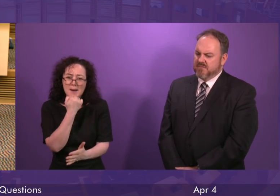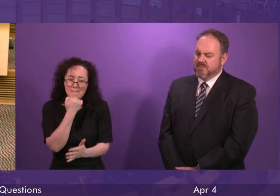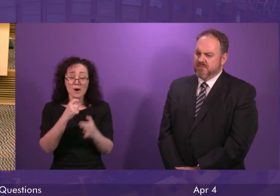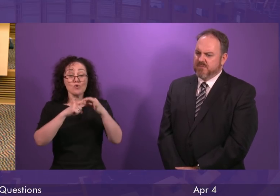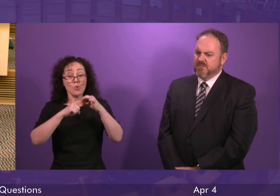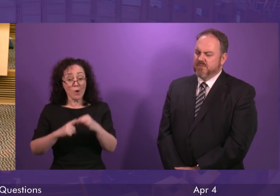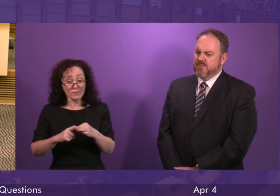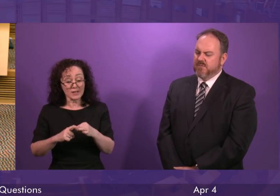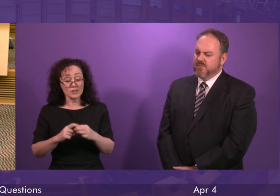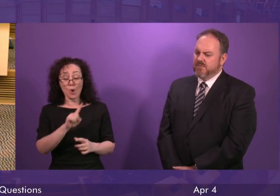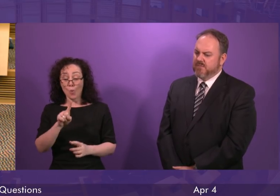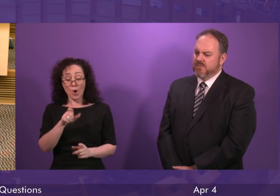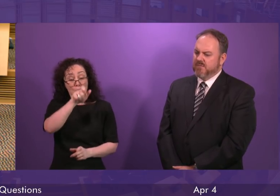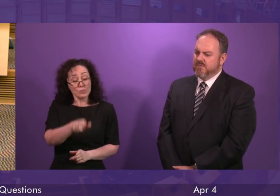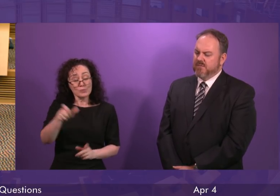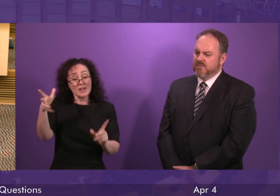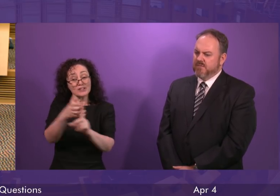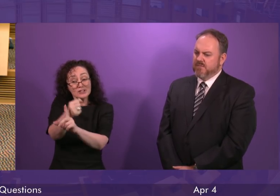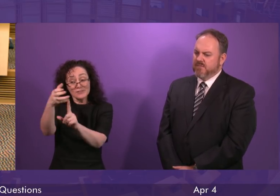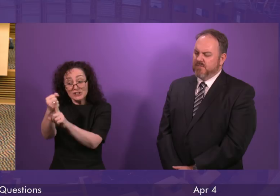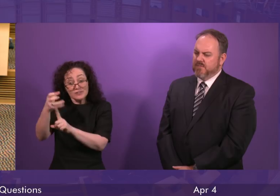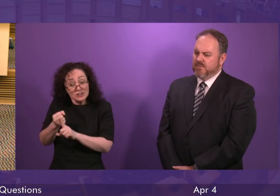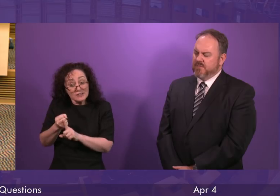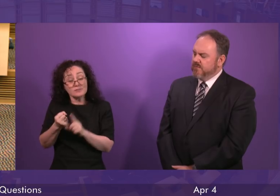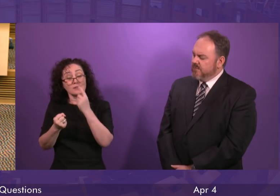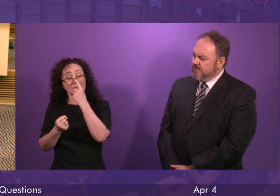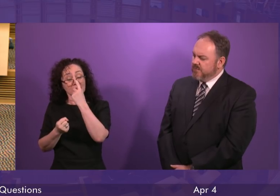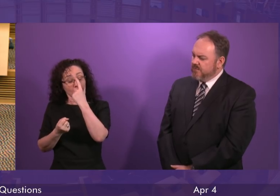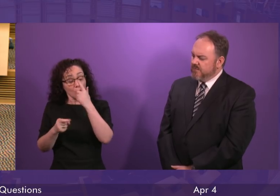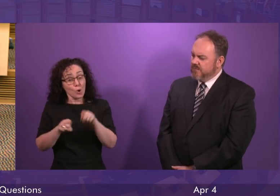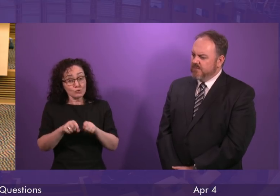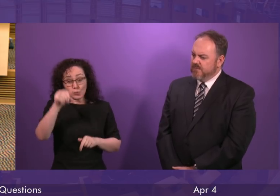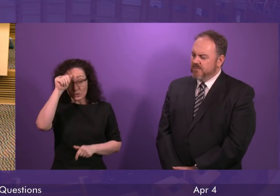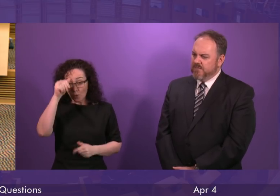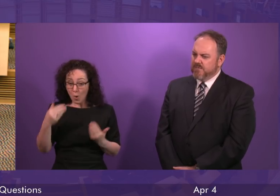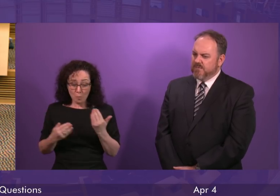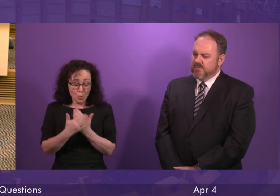seeing record numbers going into university, including record numbers from our deprived areas.